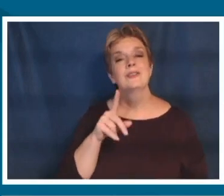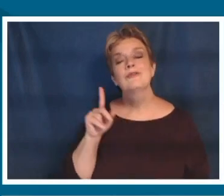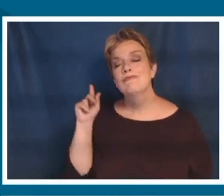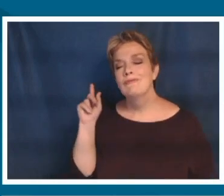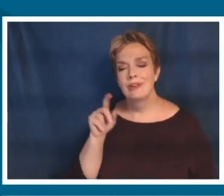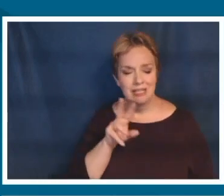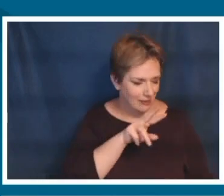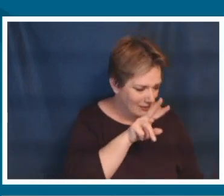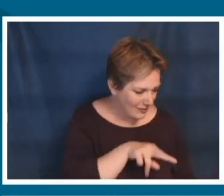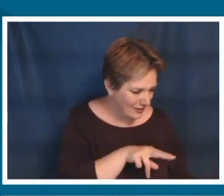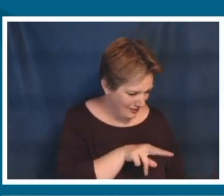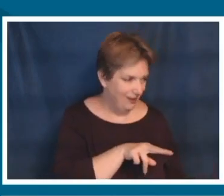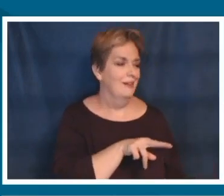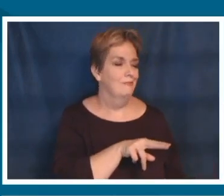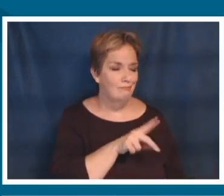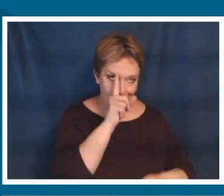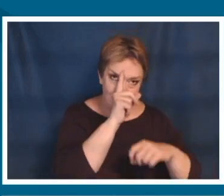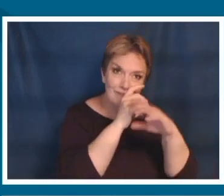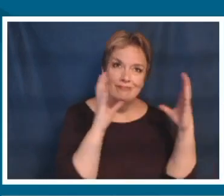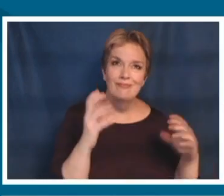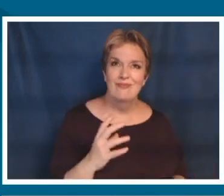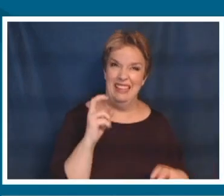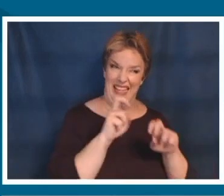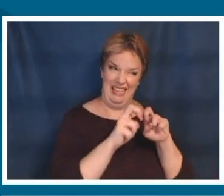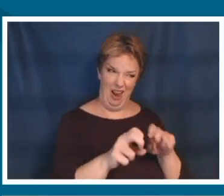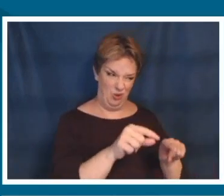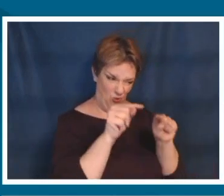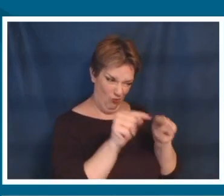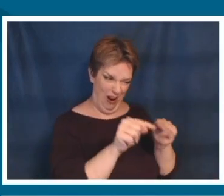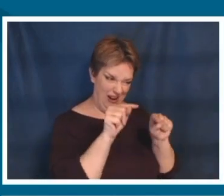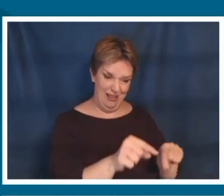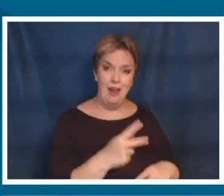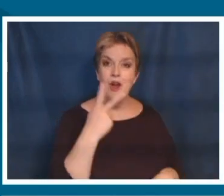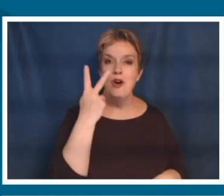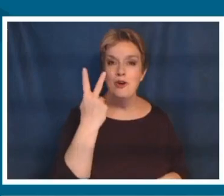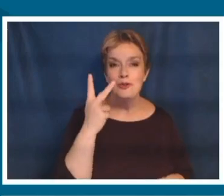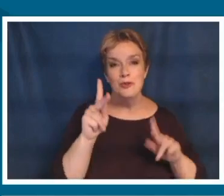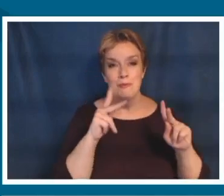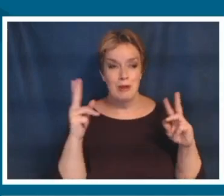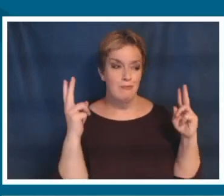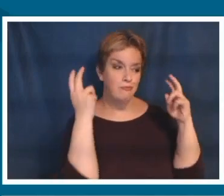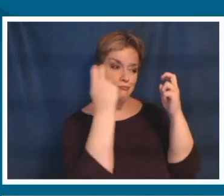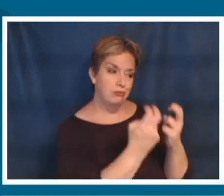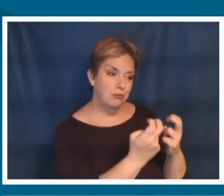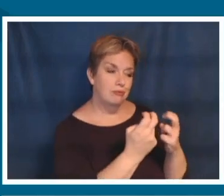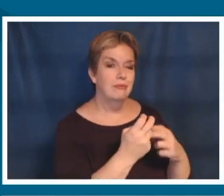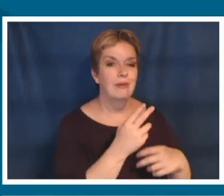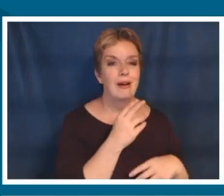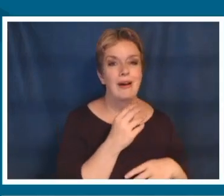and these two people did this and you know on the sidewalk every day people